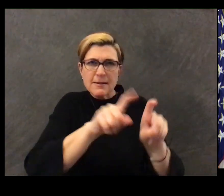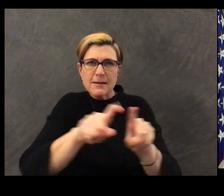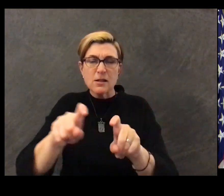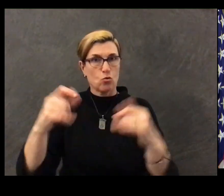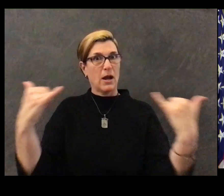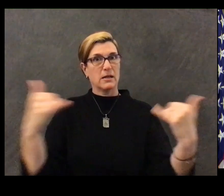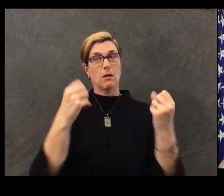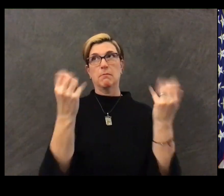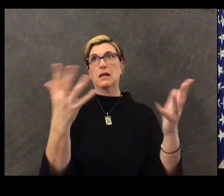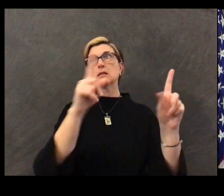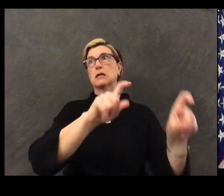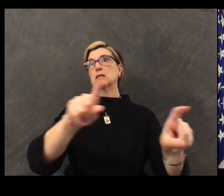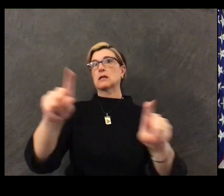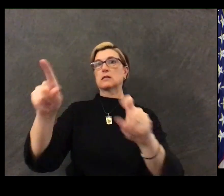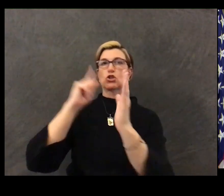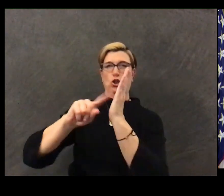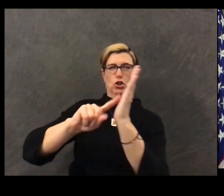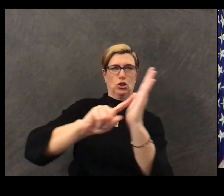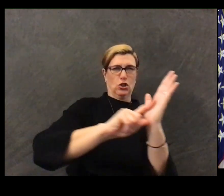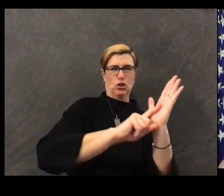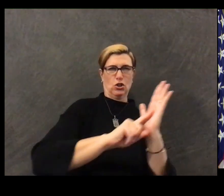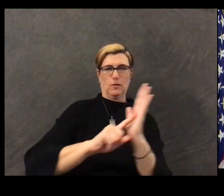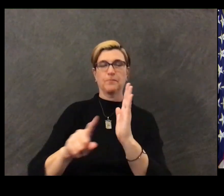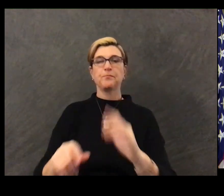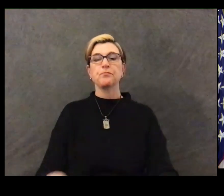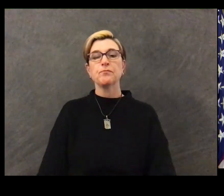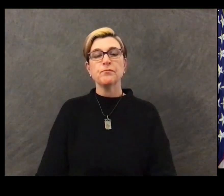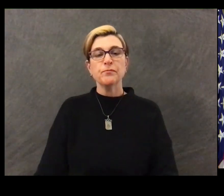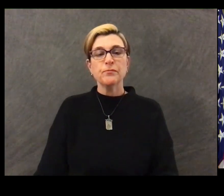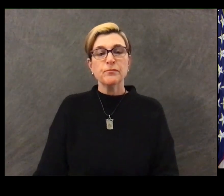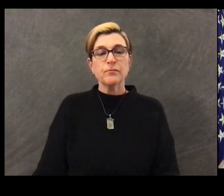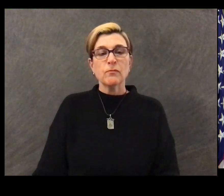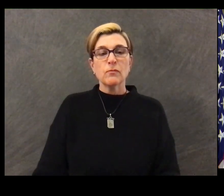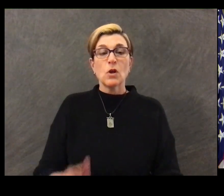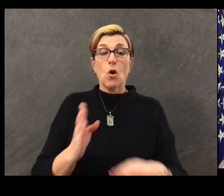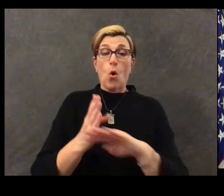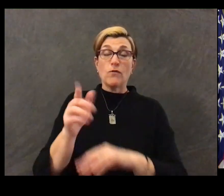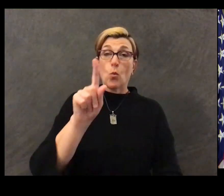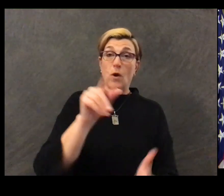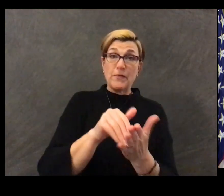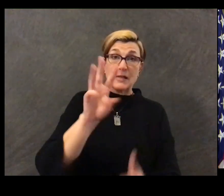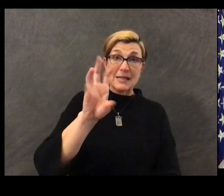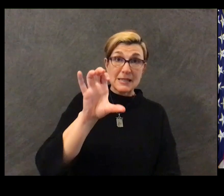more than 1,600 locations across the country have signed up to administer